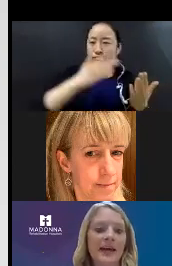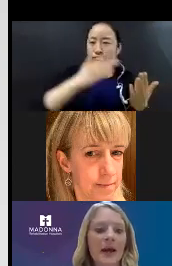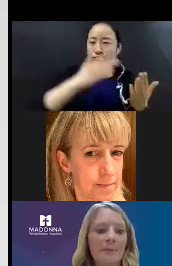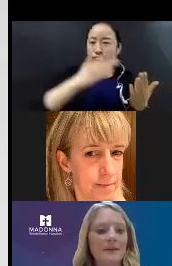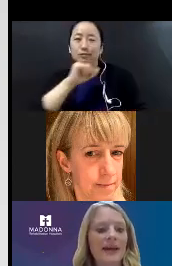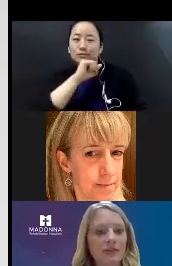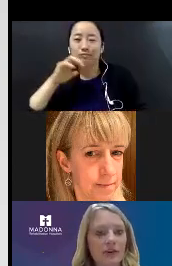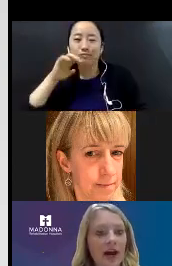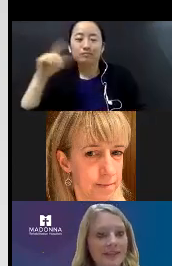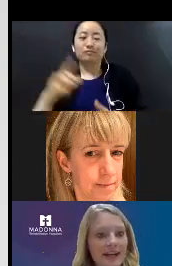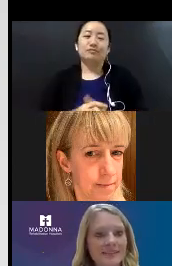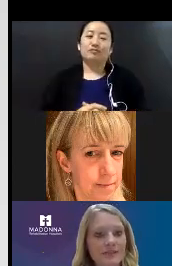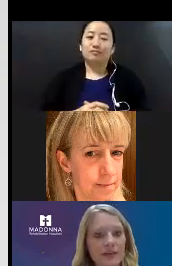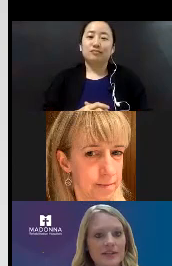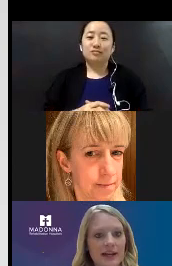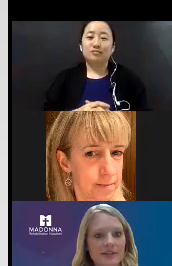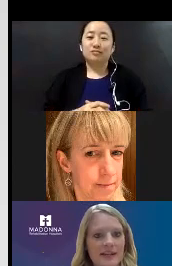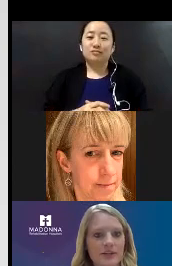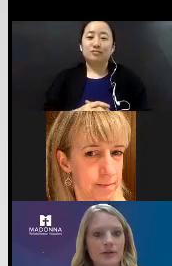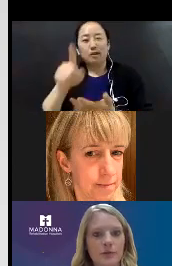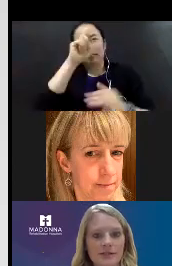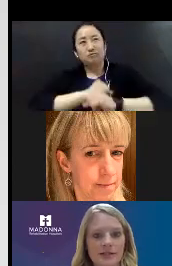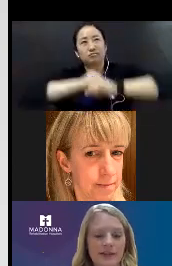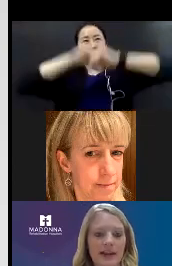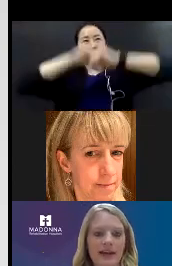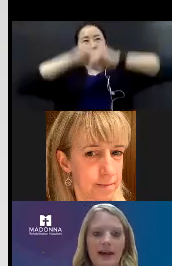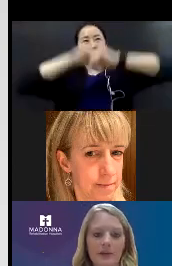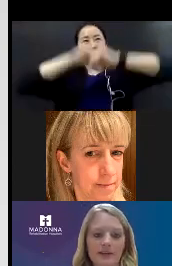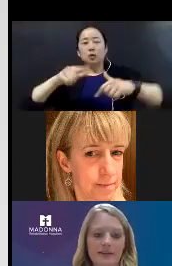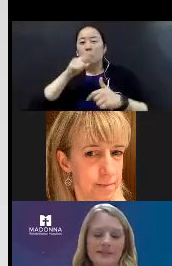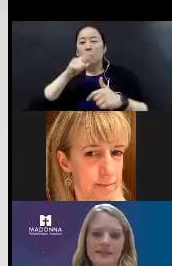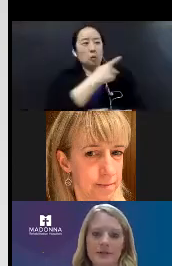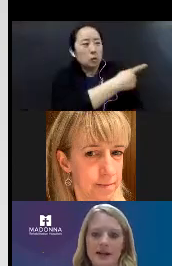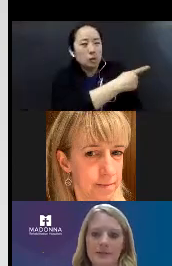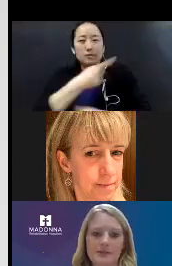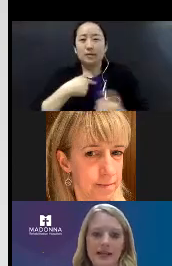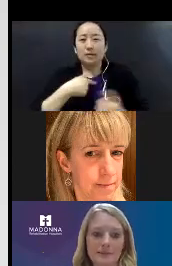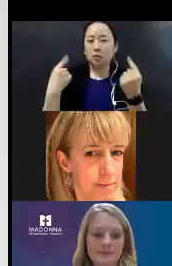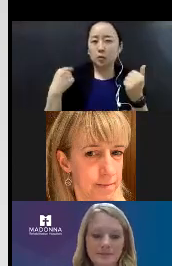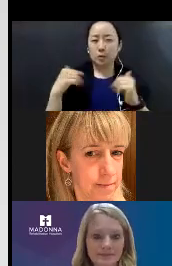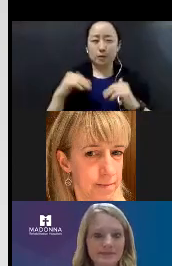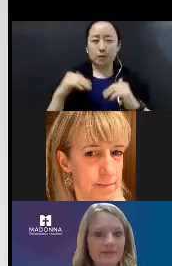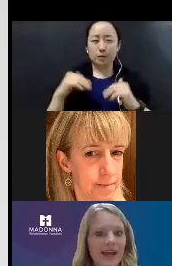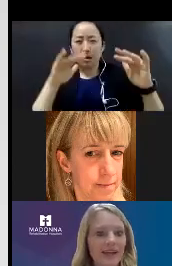IT MIGHT BE HELPFUL CONTEXT TO UNDERSTAND WHO WE ARE SERVING.